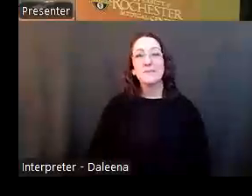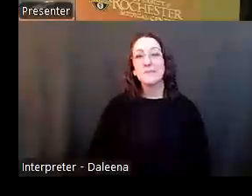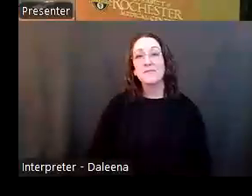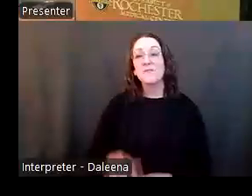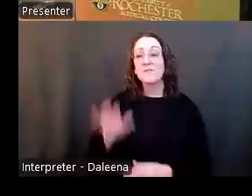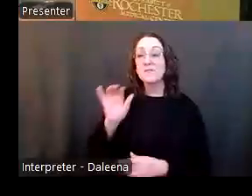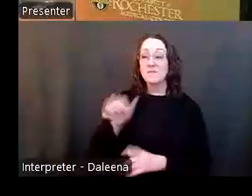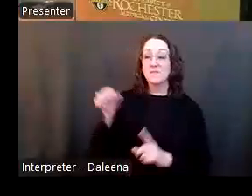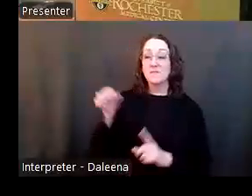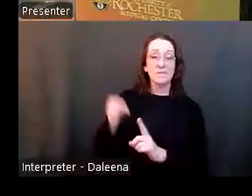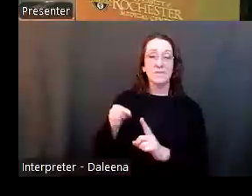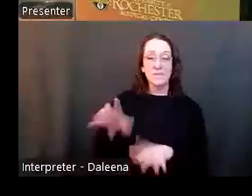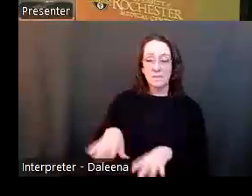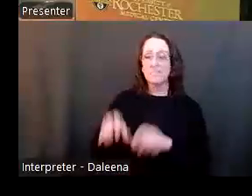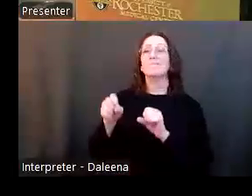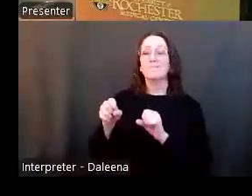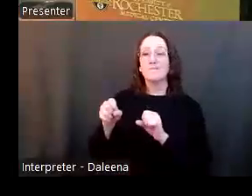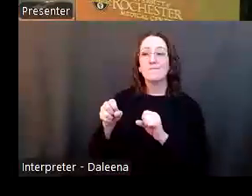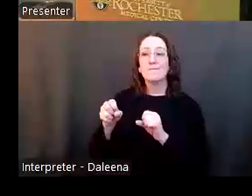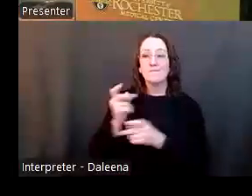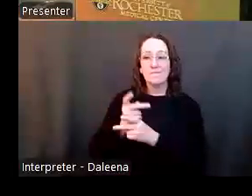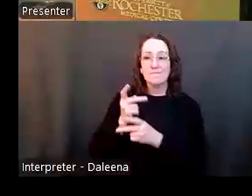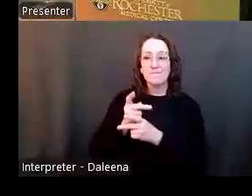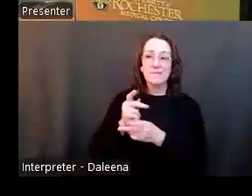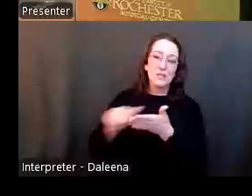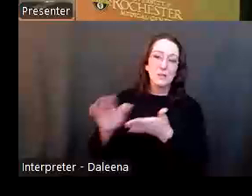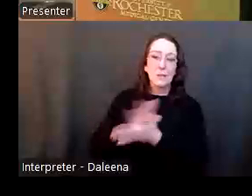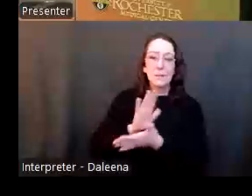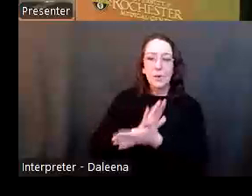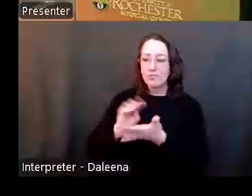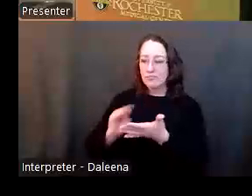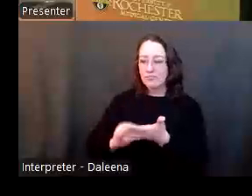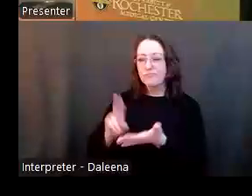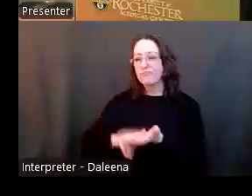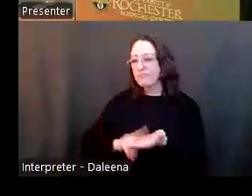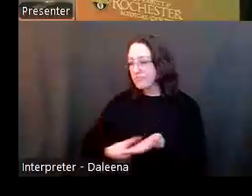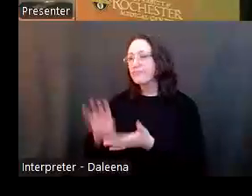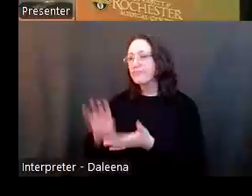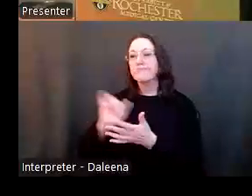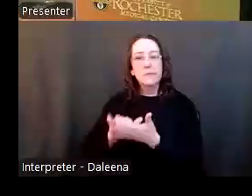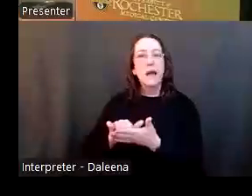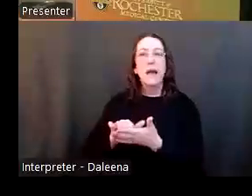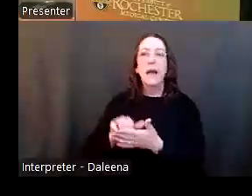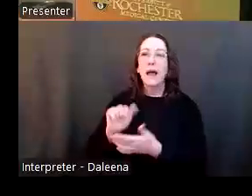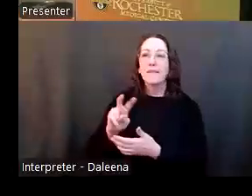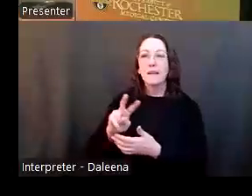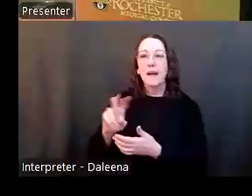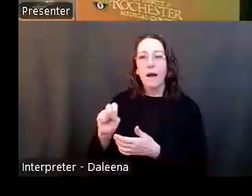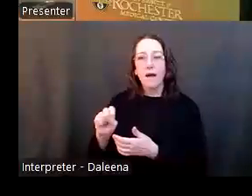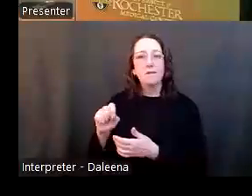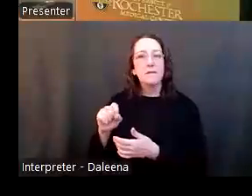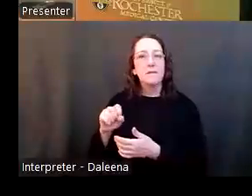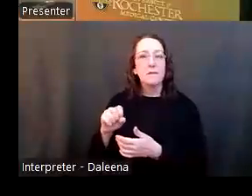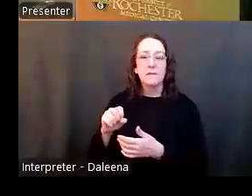just take over all of the discharge paperwork um we go over their abs their after visit summary um